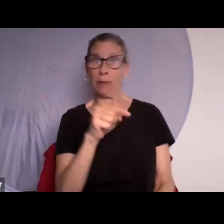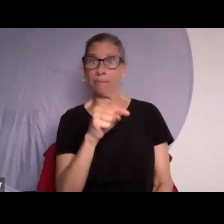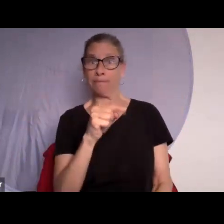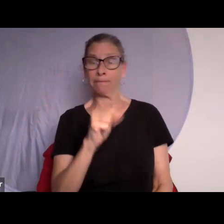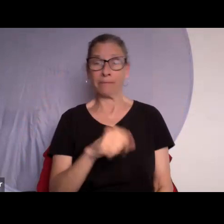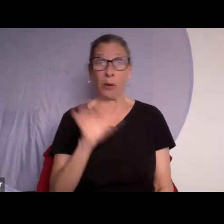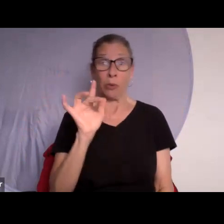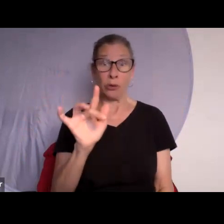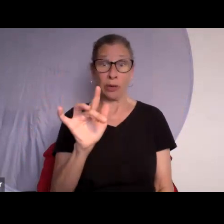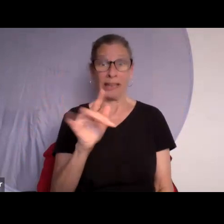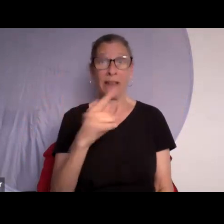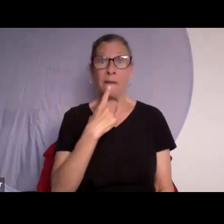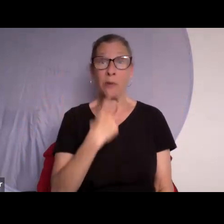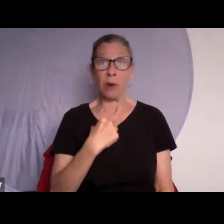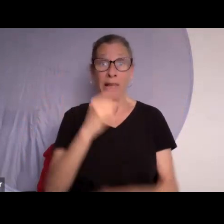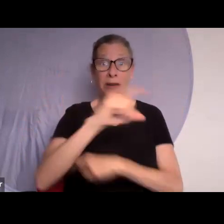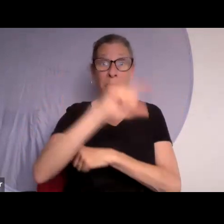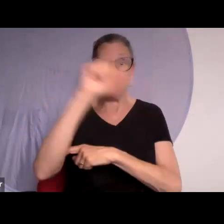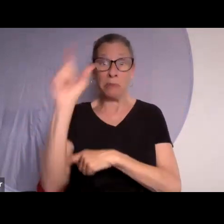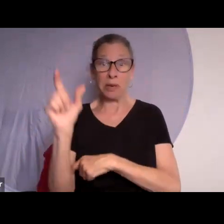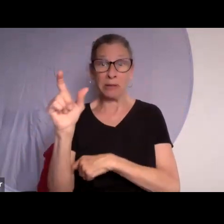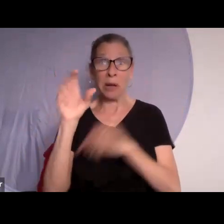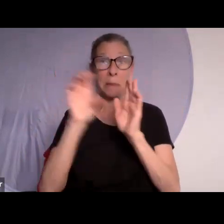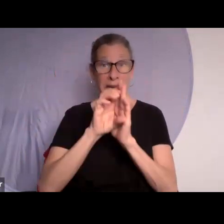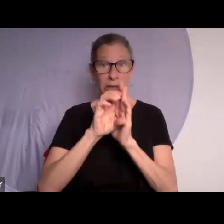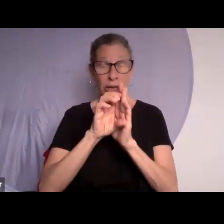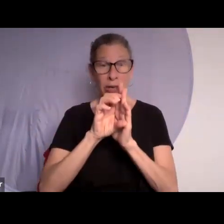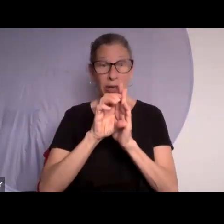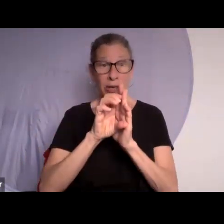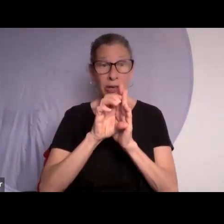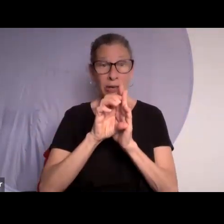click on that icon, it will then give you a series of options for